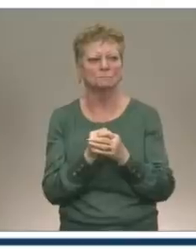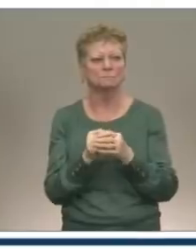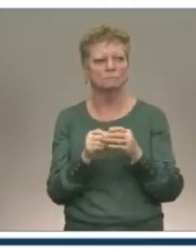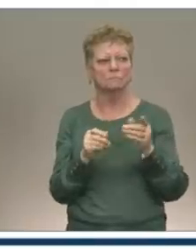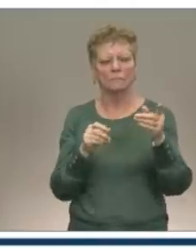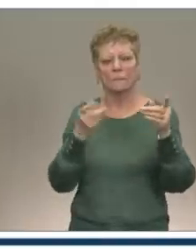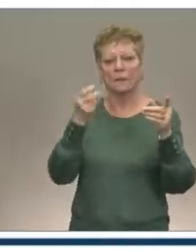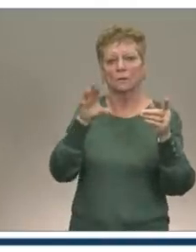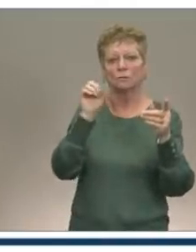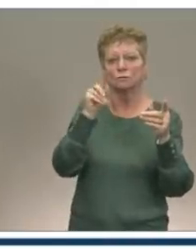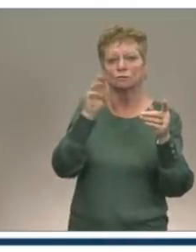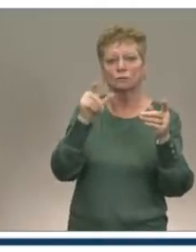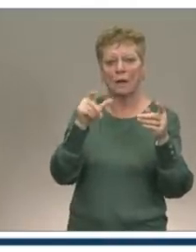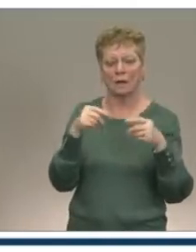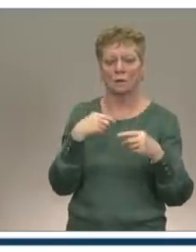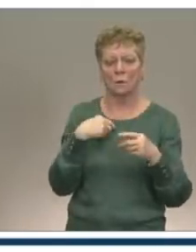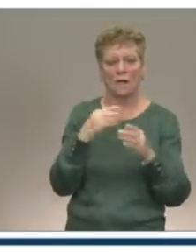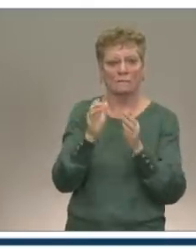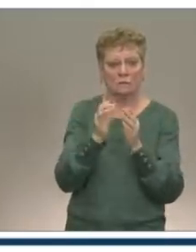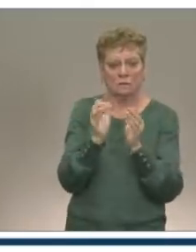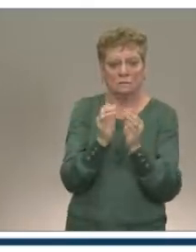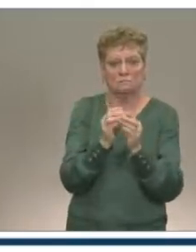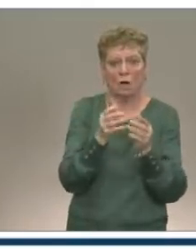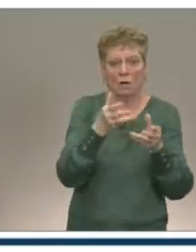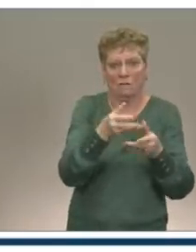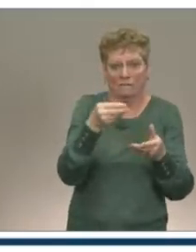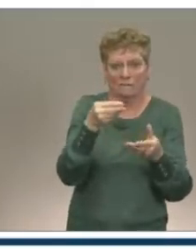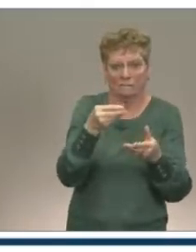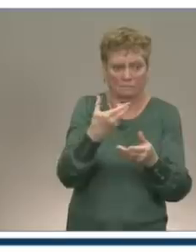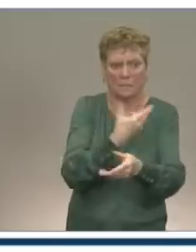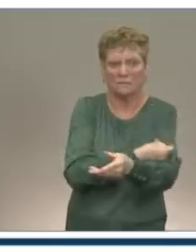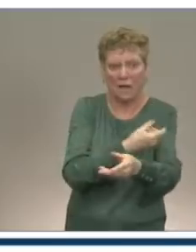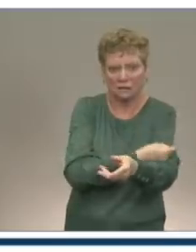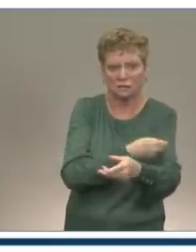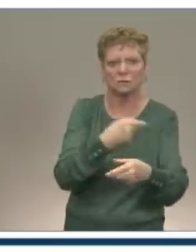have a small amount of vaccine and so we're going to have a few clinics a few pharmacy clinics that